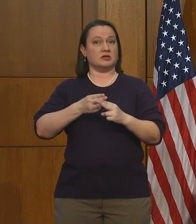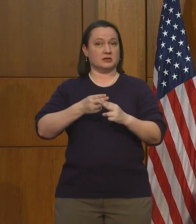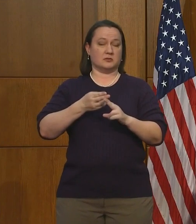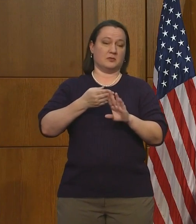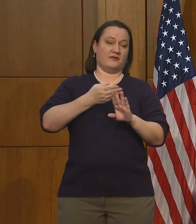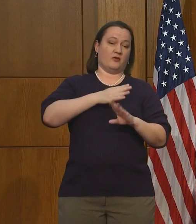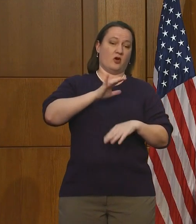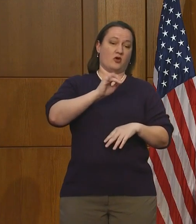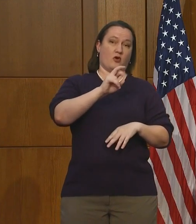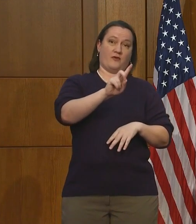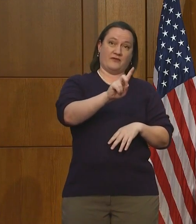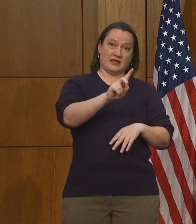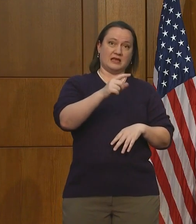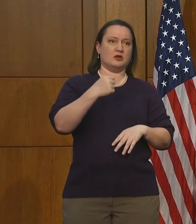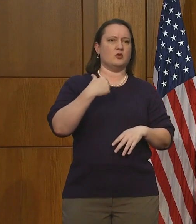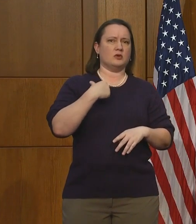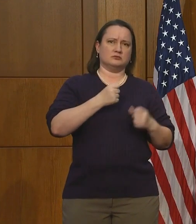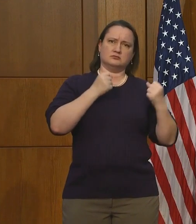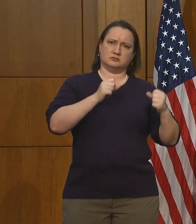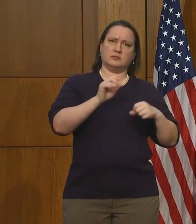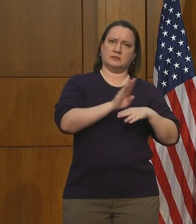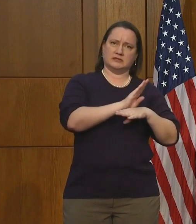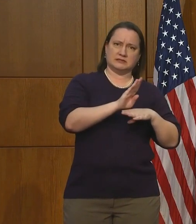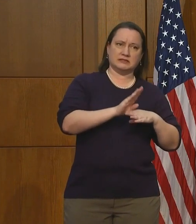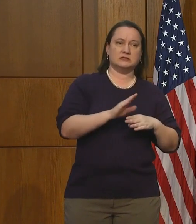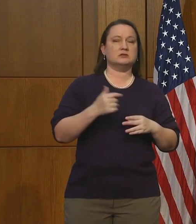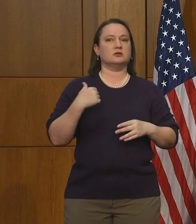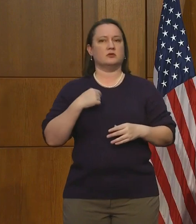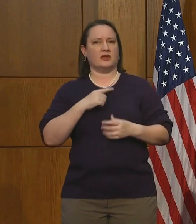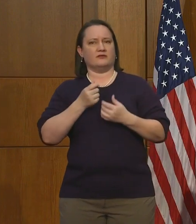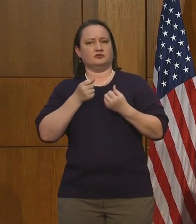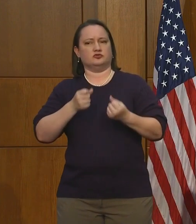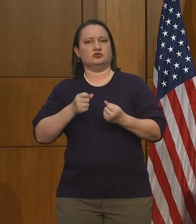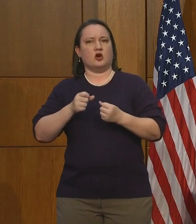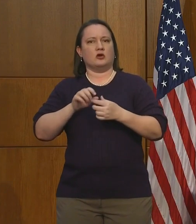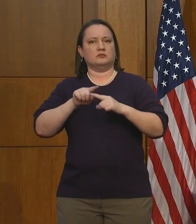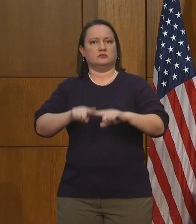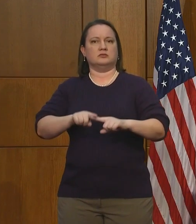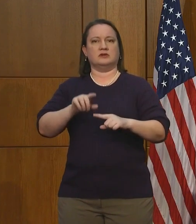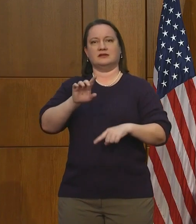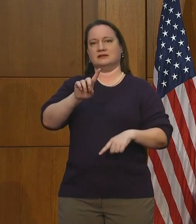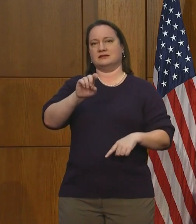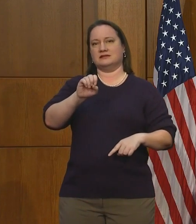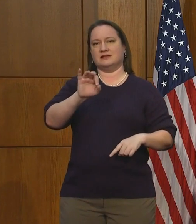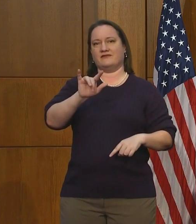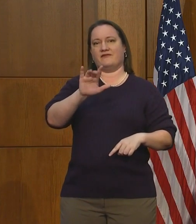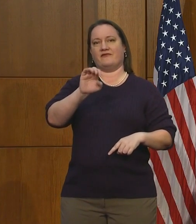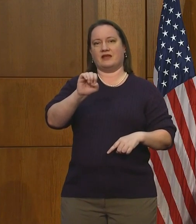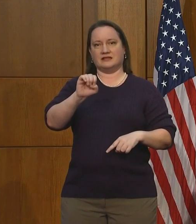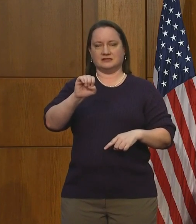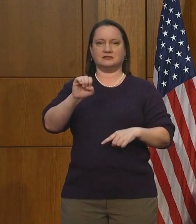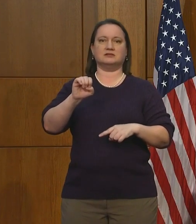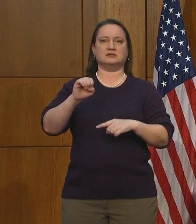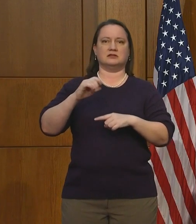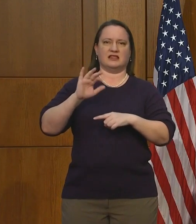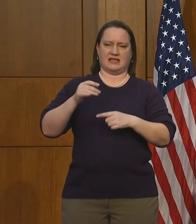MENTIONED BEFORE WE WENT INTO THIS. I ALSO HAVE A STRONG ALLY FENCE SPENDING THERE'S HAVE